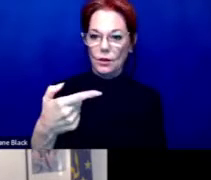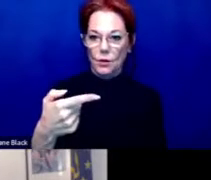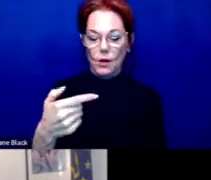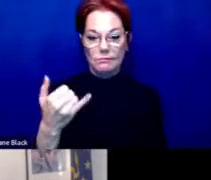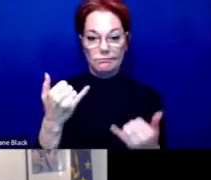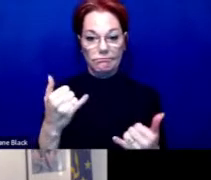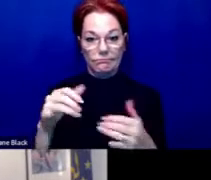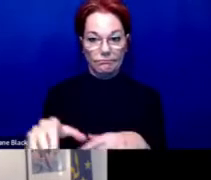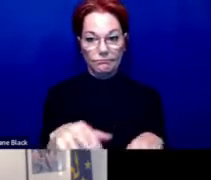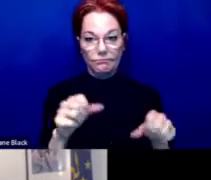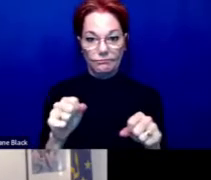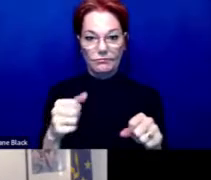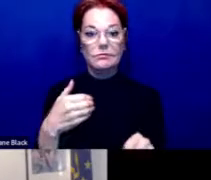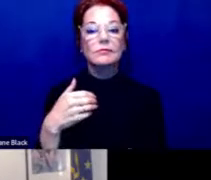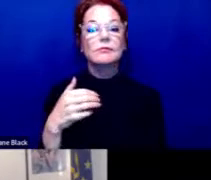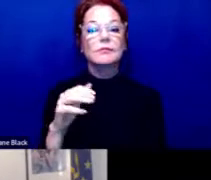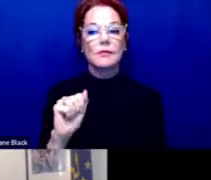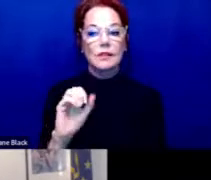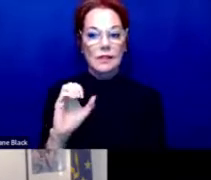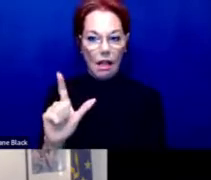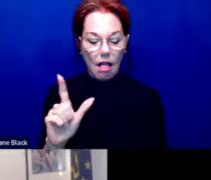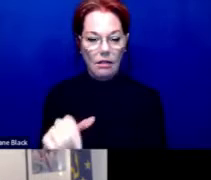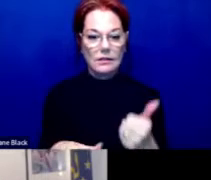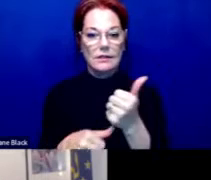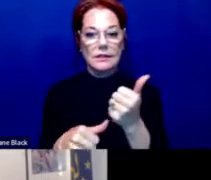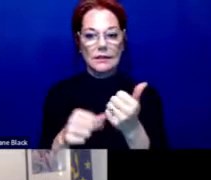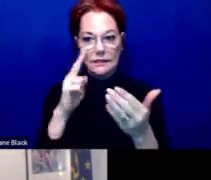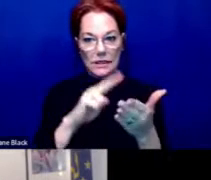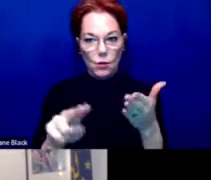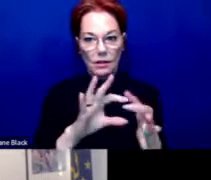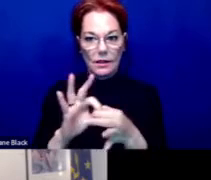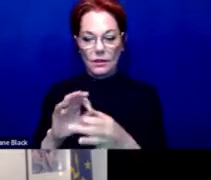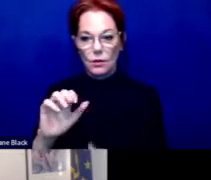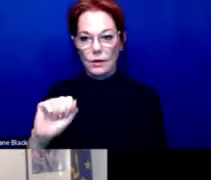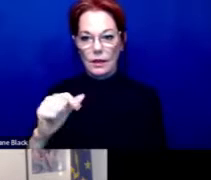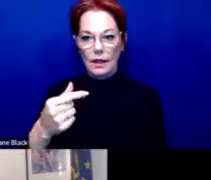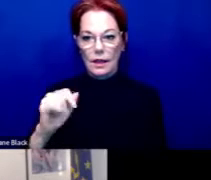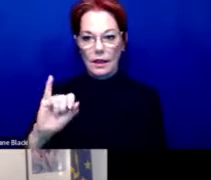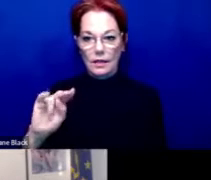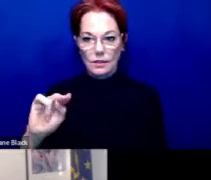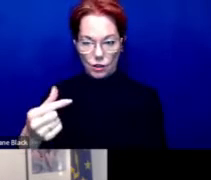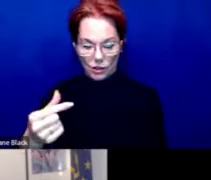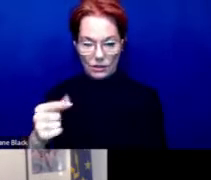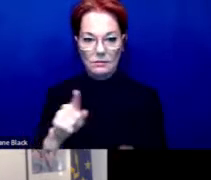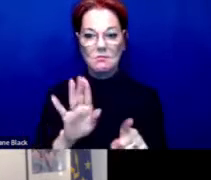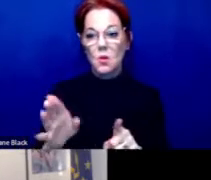ACL administrator, and Assistant Secretary of Aging. Also in her role, she advises our Secretary